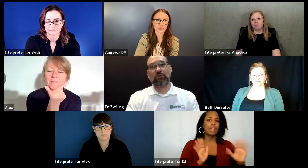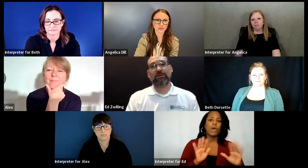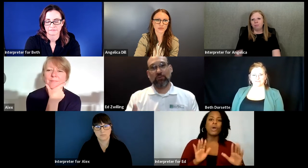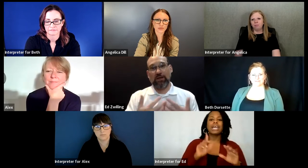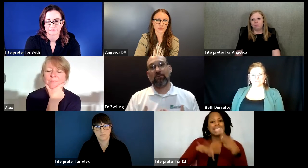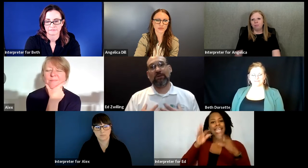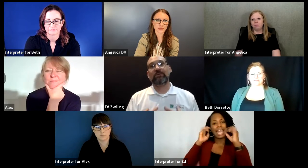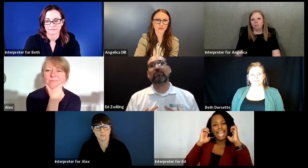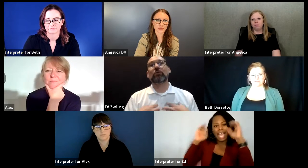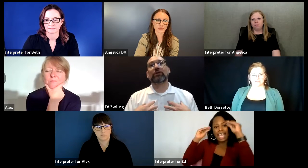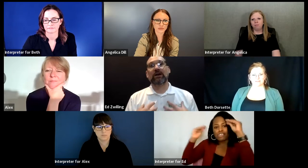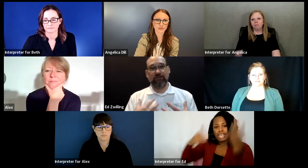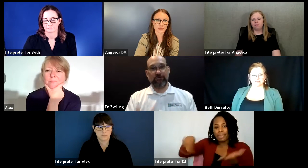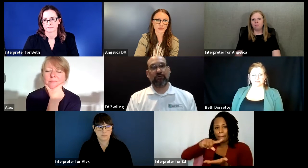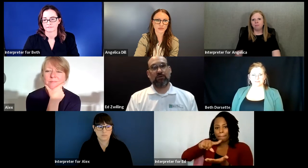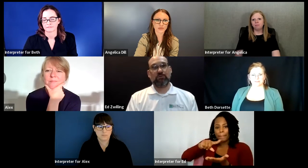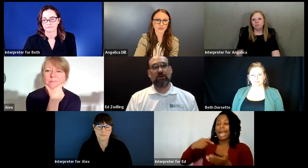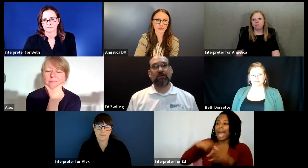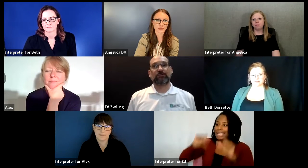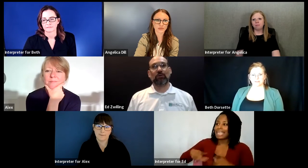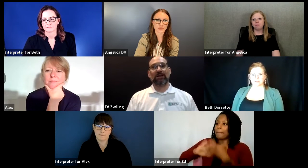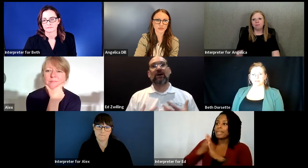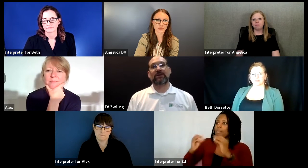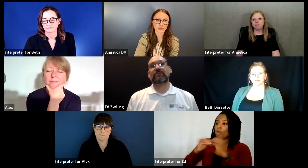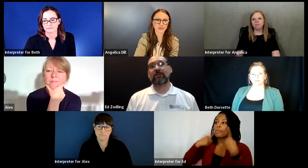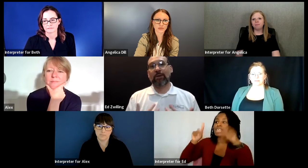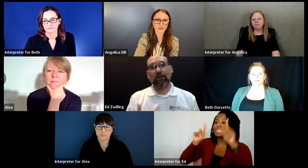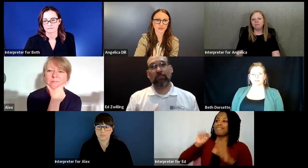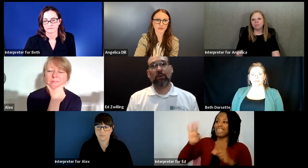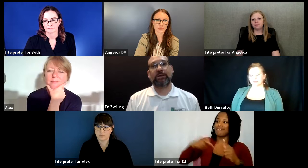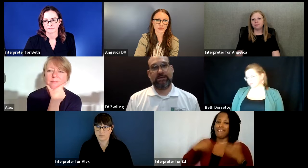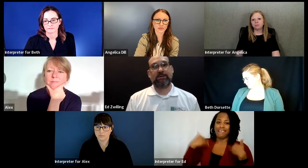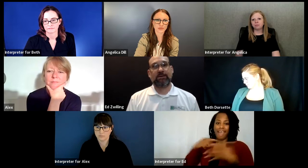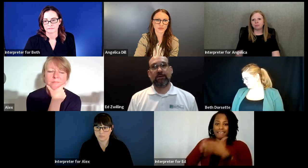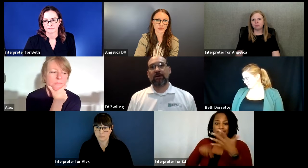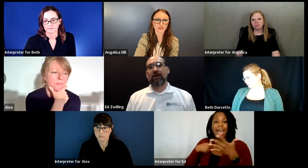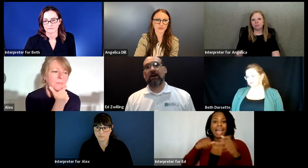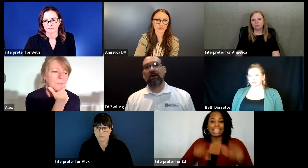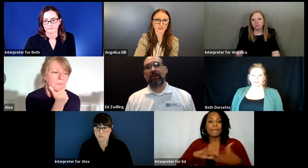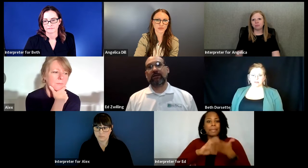This will help me be more productive for you. This will allow me to be a better employee.